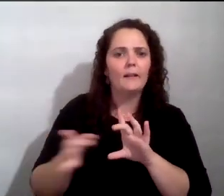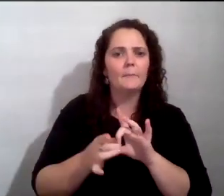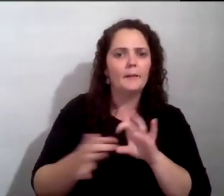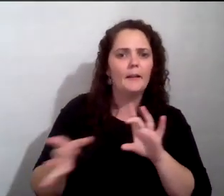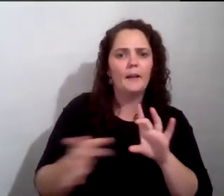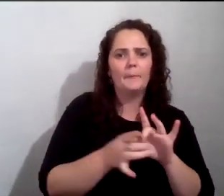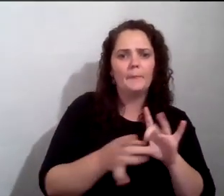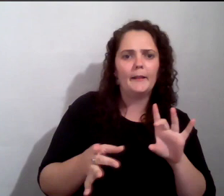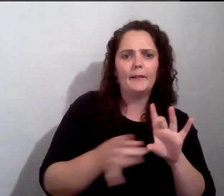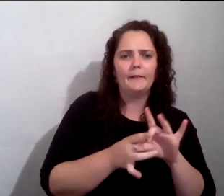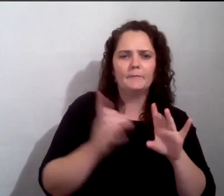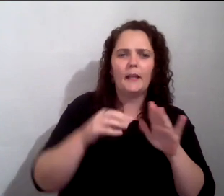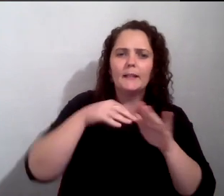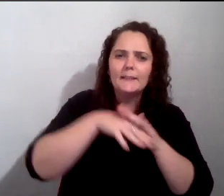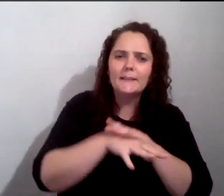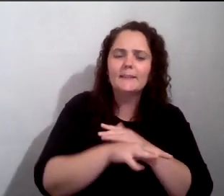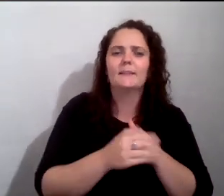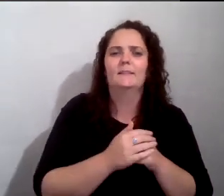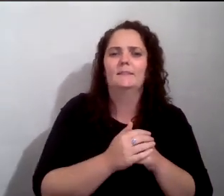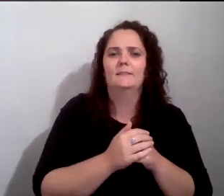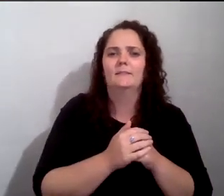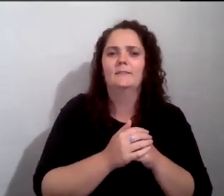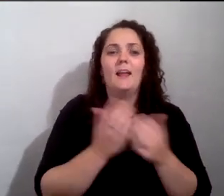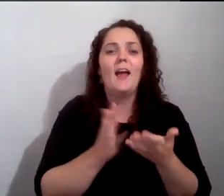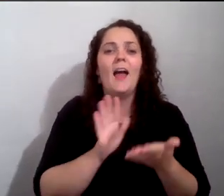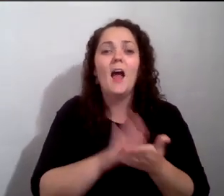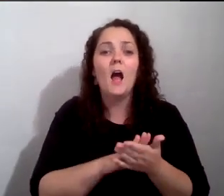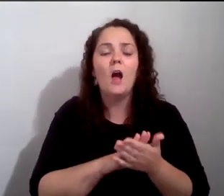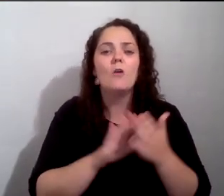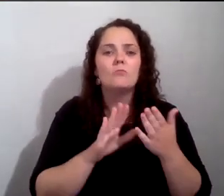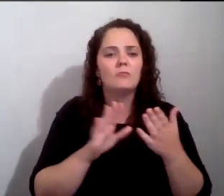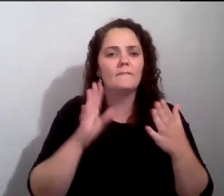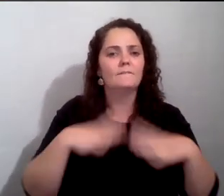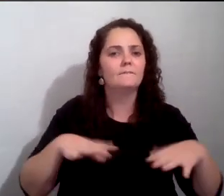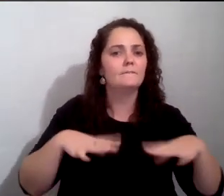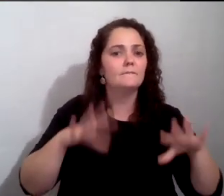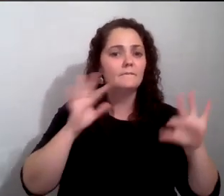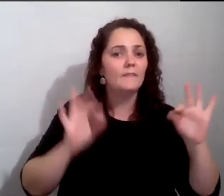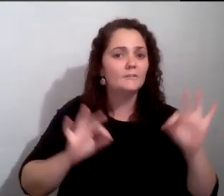art, but through their secondary manifestation in fashion goods for a growing consumer